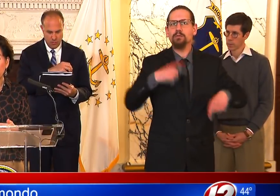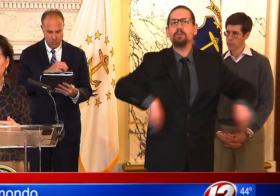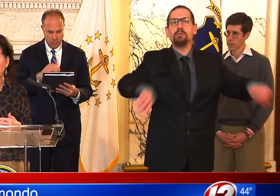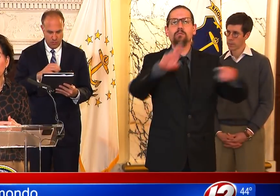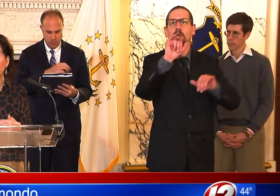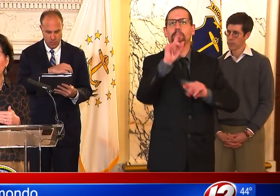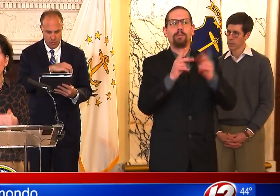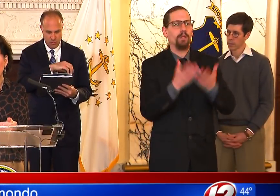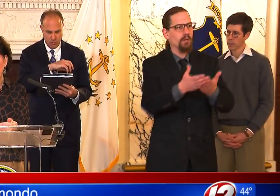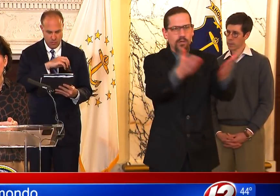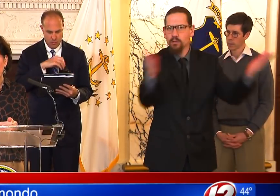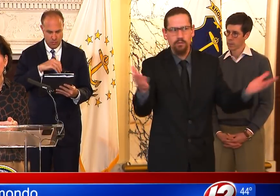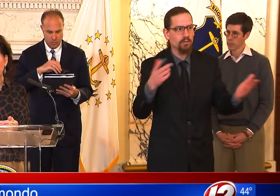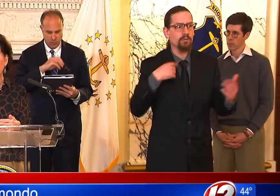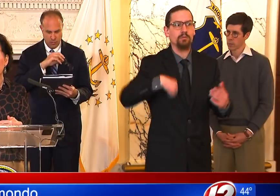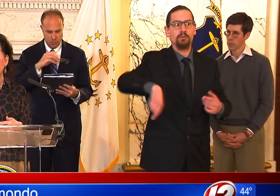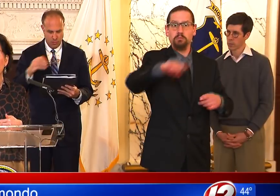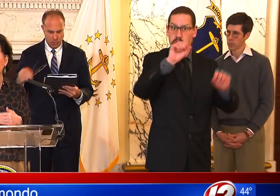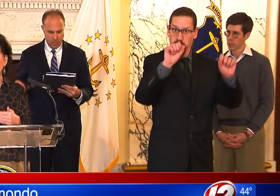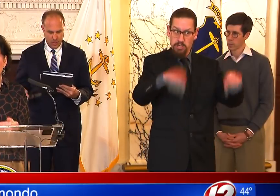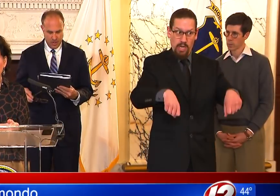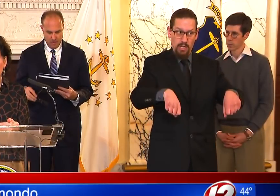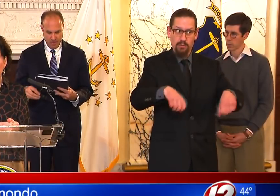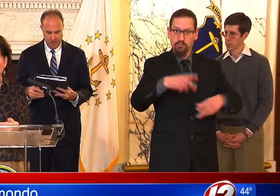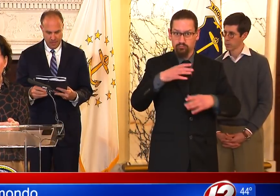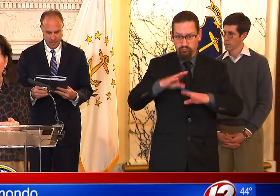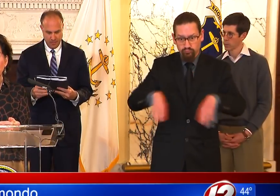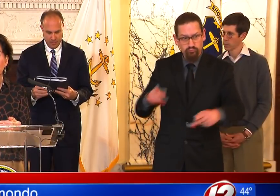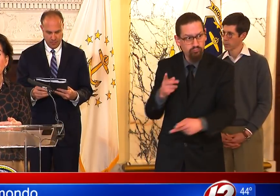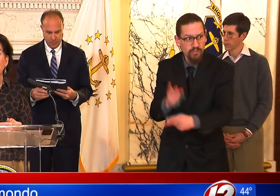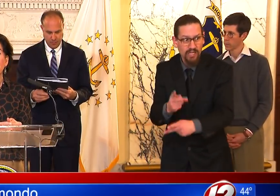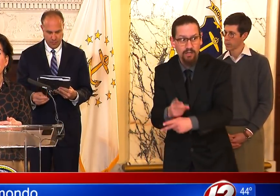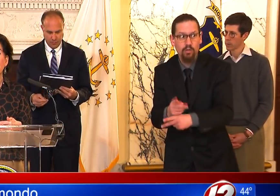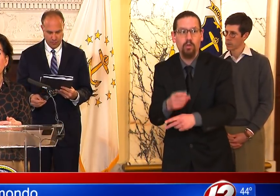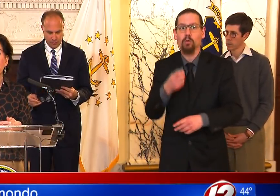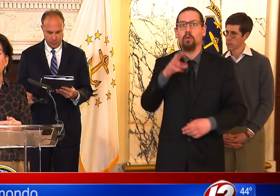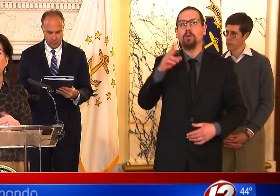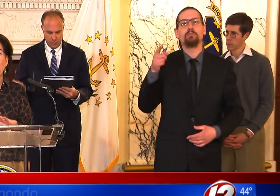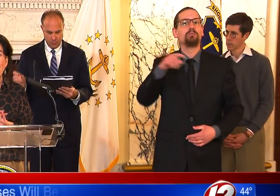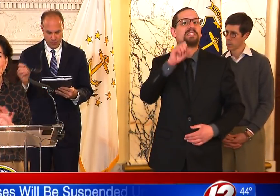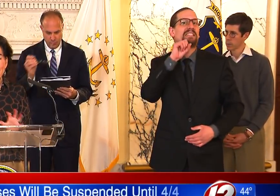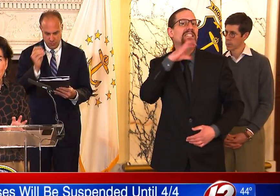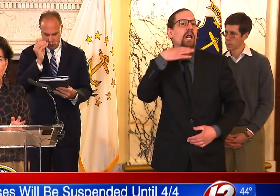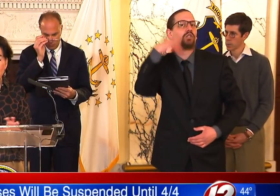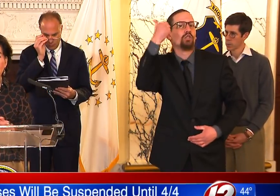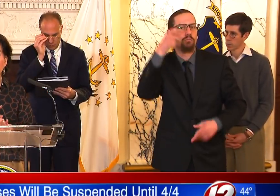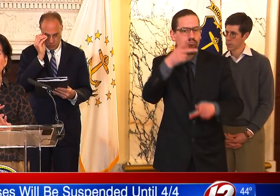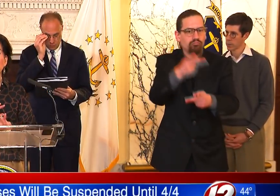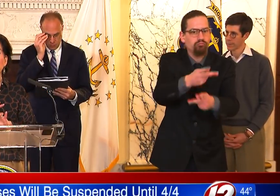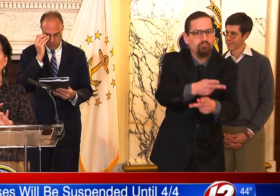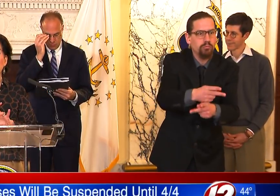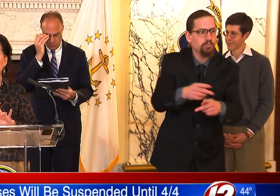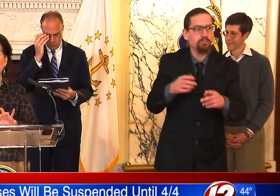THAT, I AM ASKING I AM ALSO ASKING RHODE ISLANDERS IF YOU ARE IN A